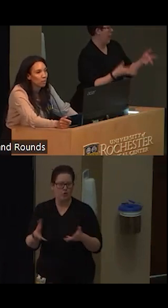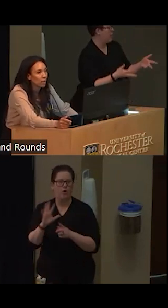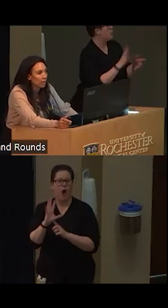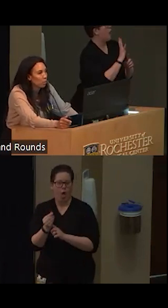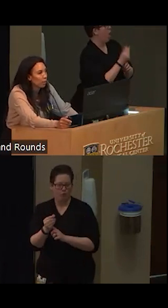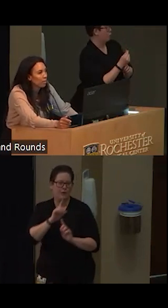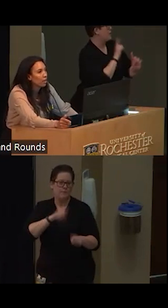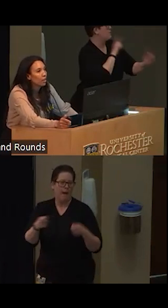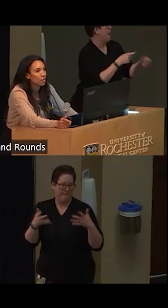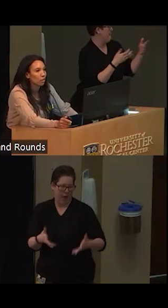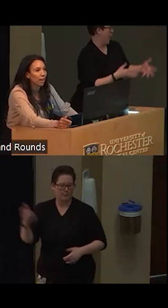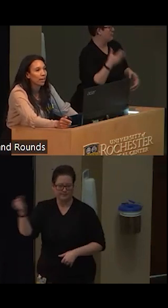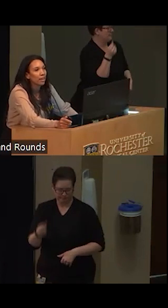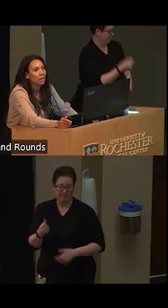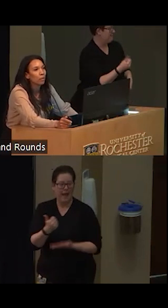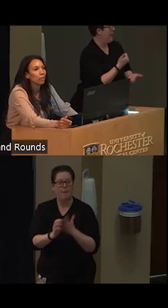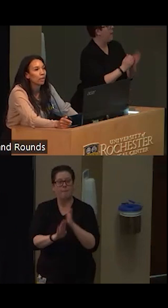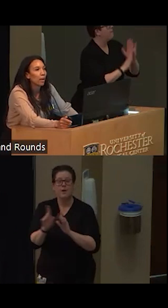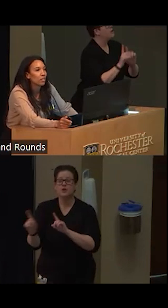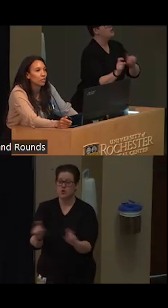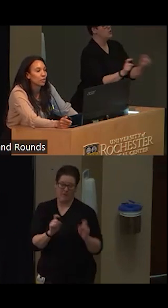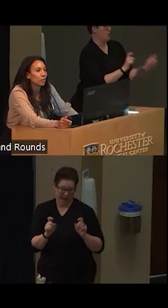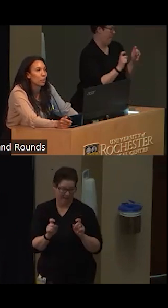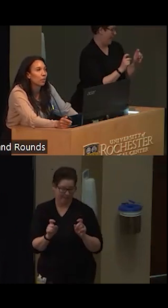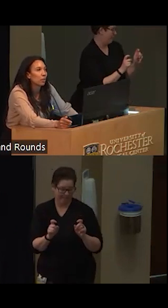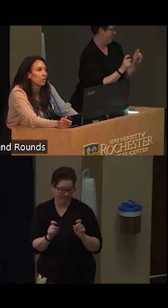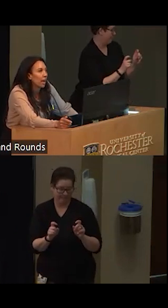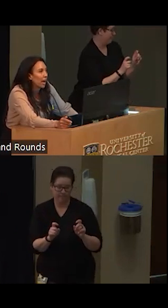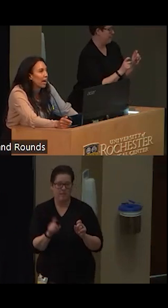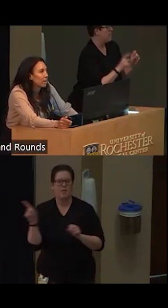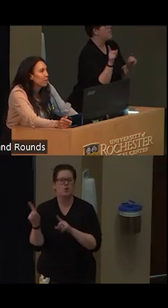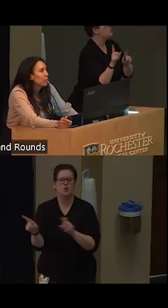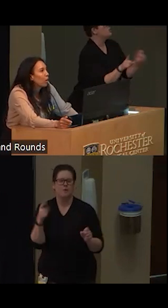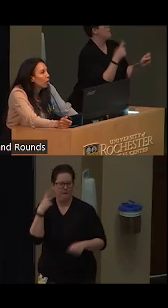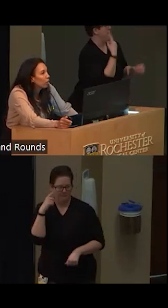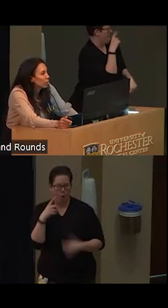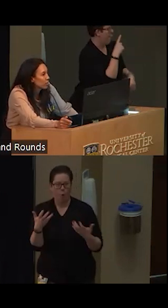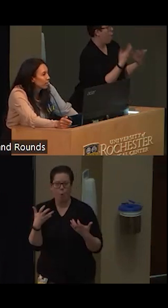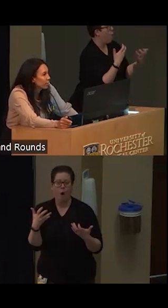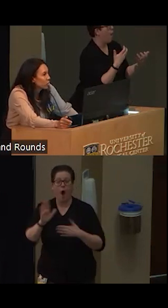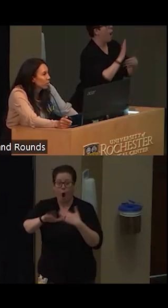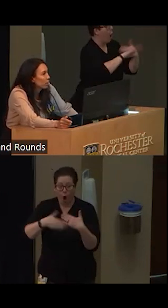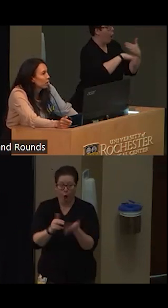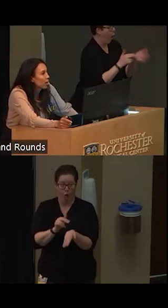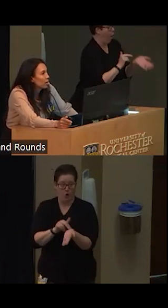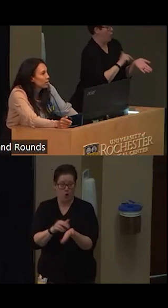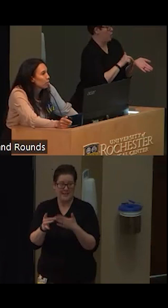him and we came up with a survey and we really wanted to look at all nursing leadership across